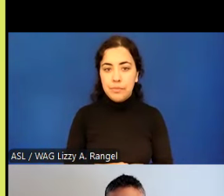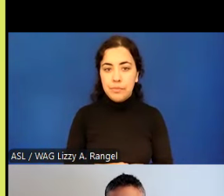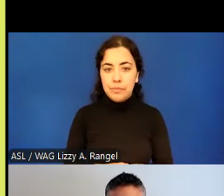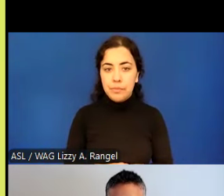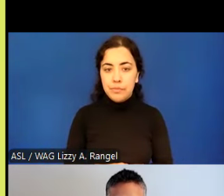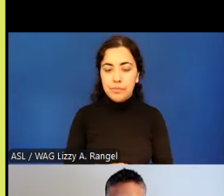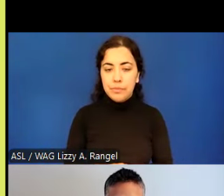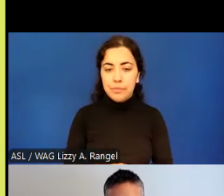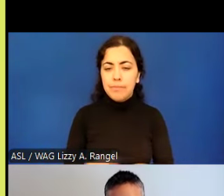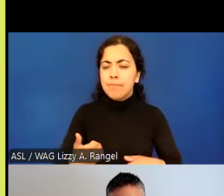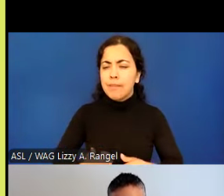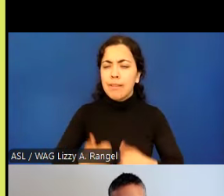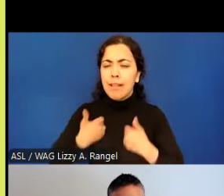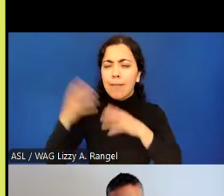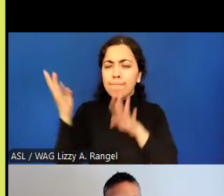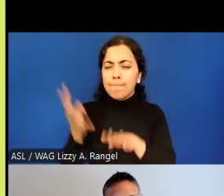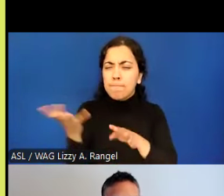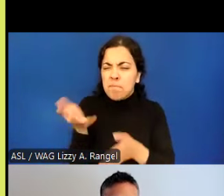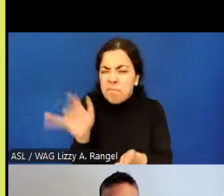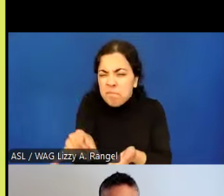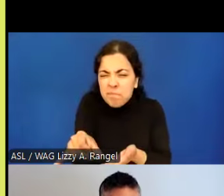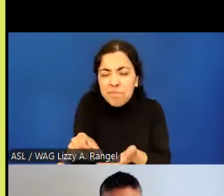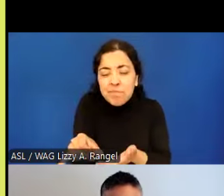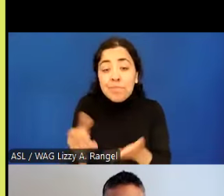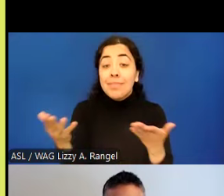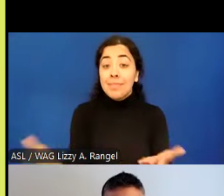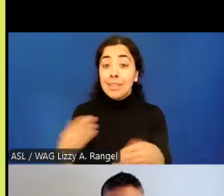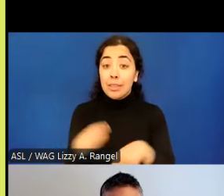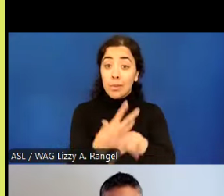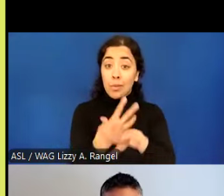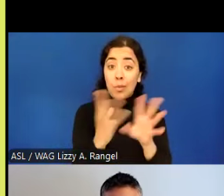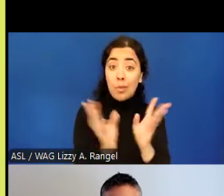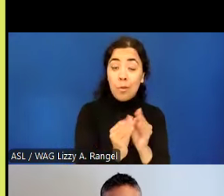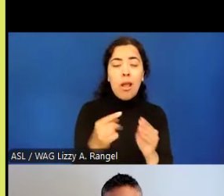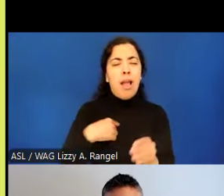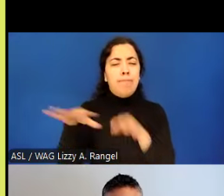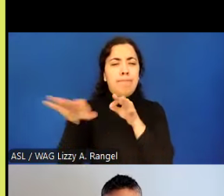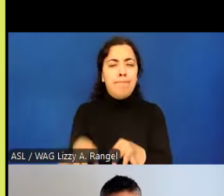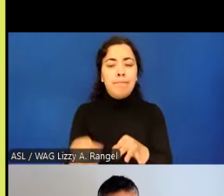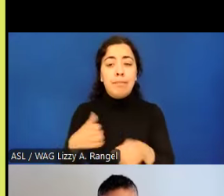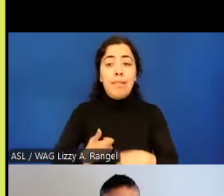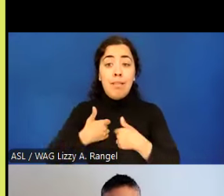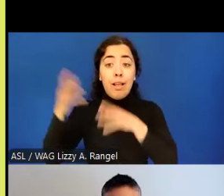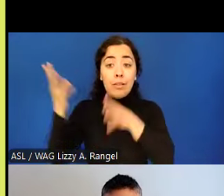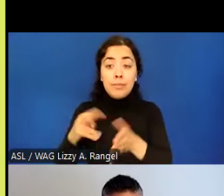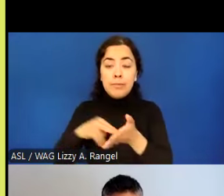What is livestreaming? For this webinar I'll define livestreaming as sending realtime video